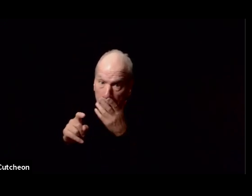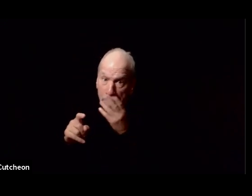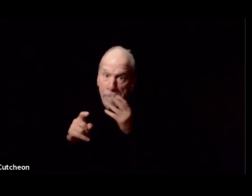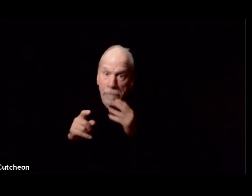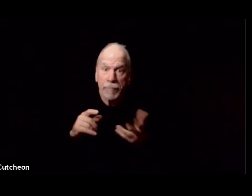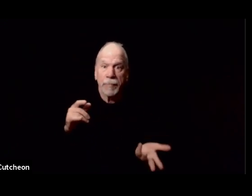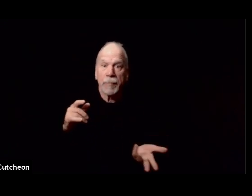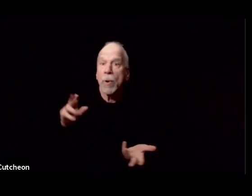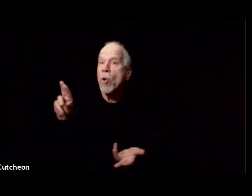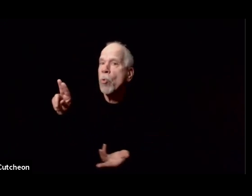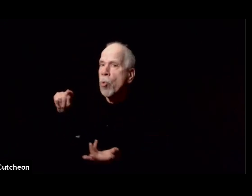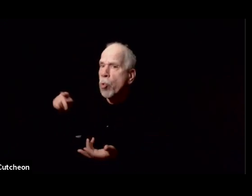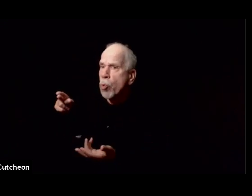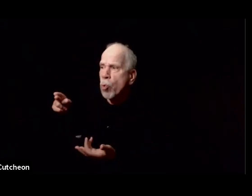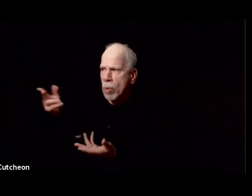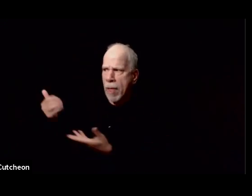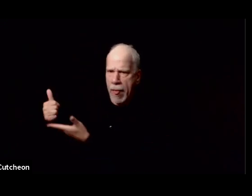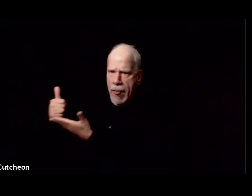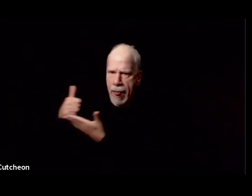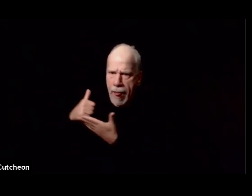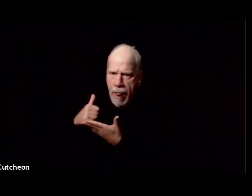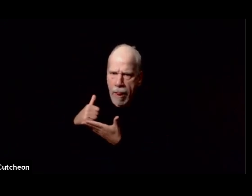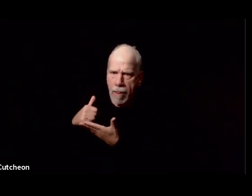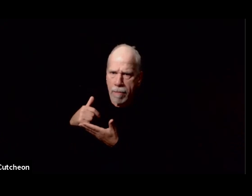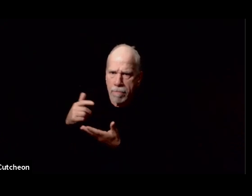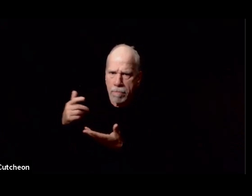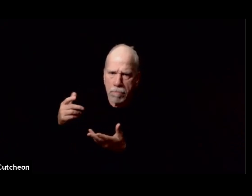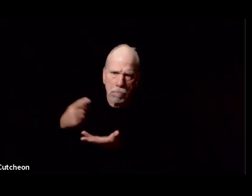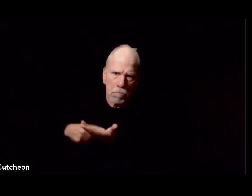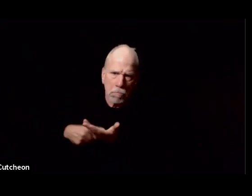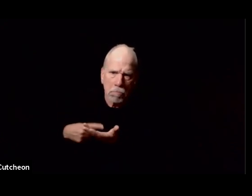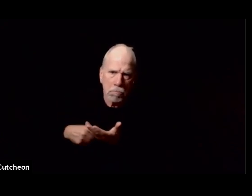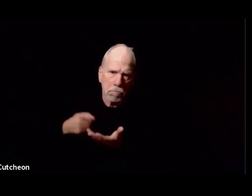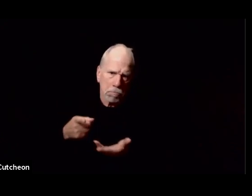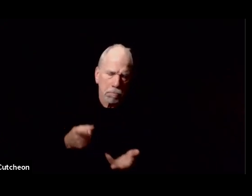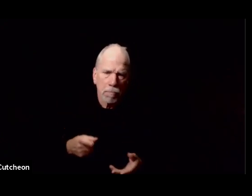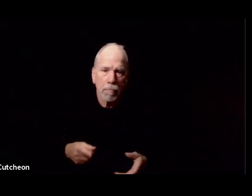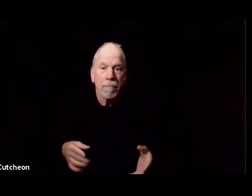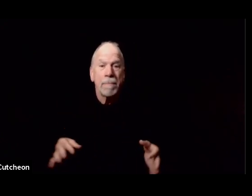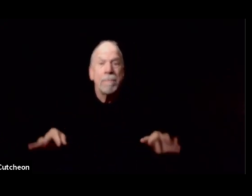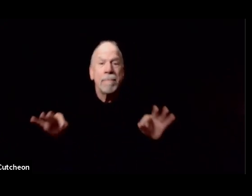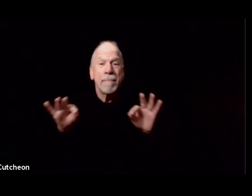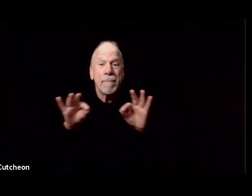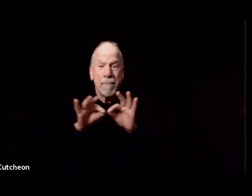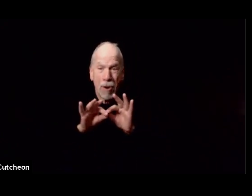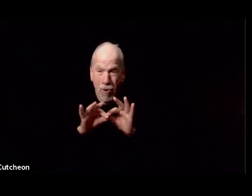this is, it's certainly a an important tool that Public Health uses to let people know